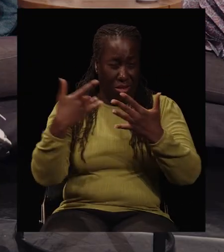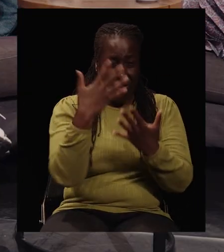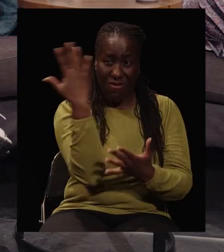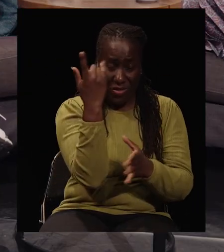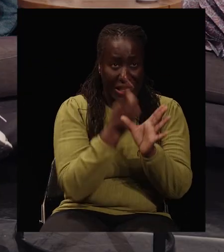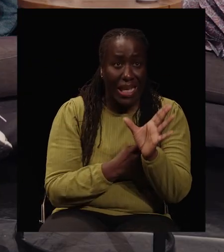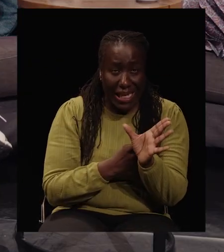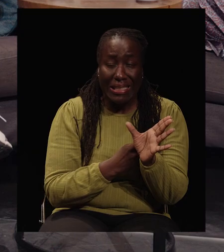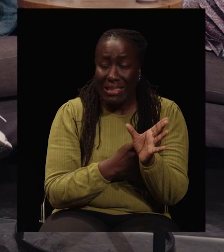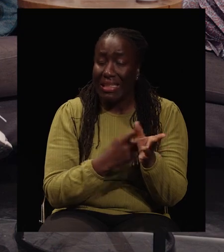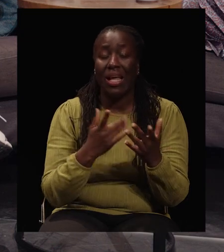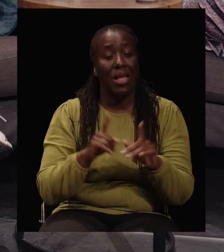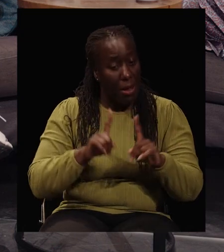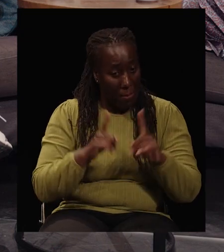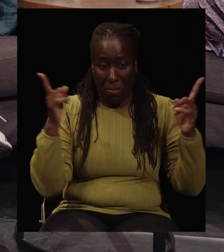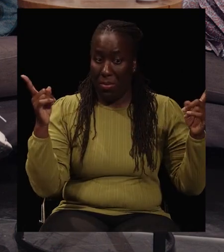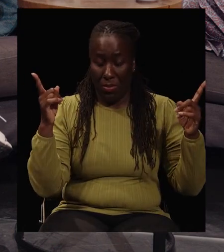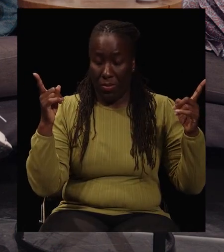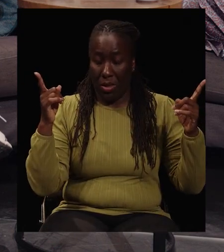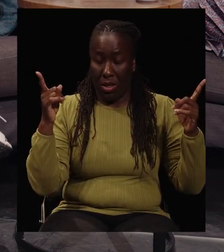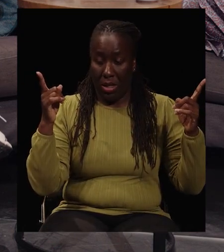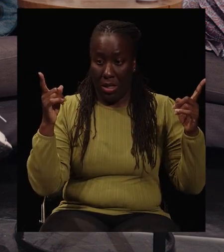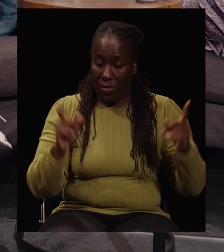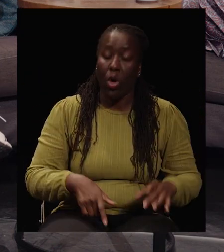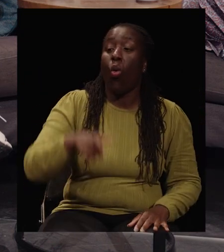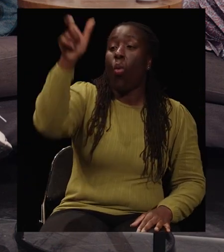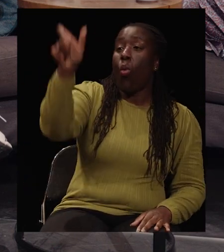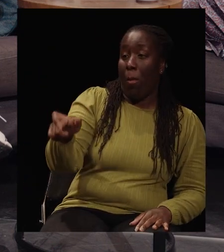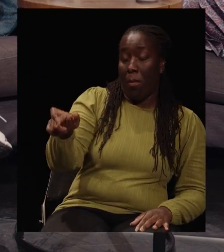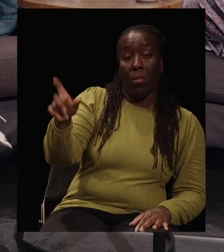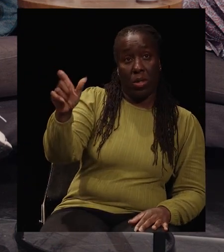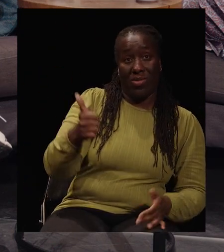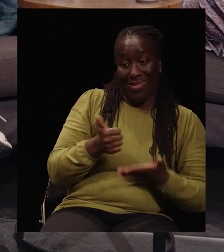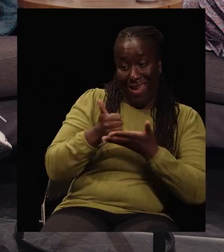between one young person on a access programme, and what we've built,